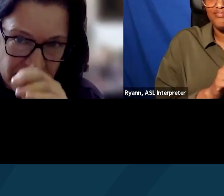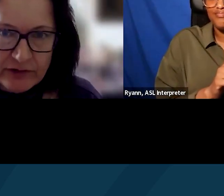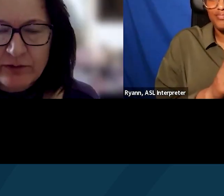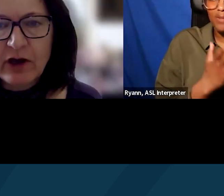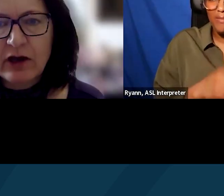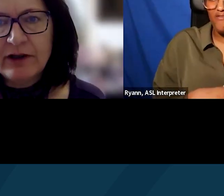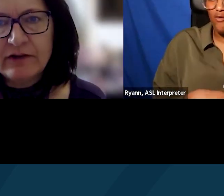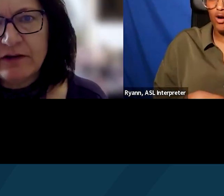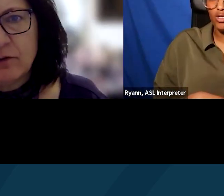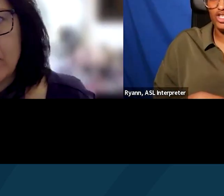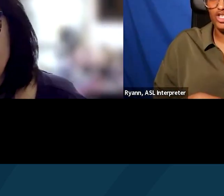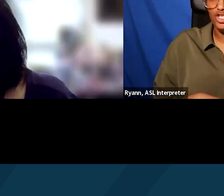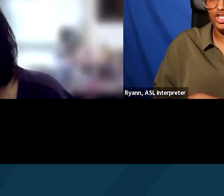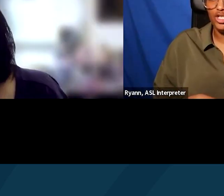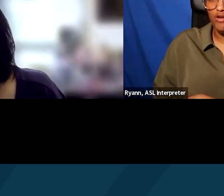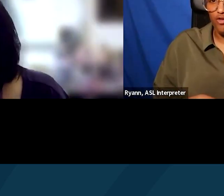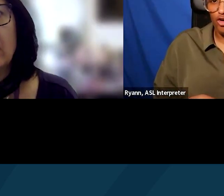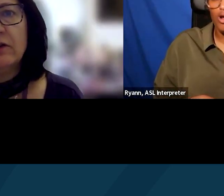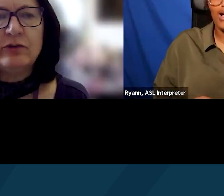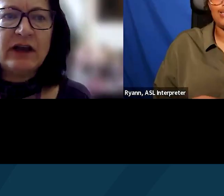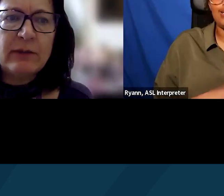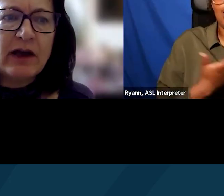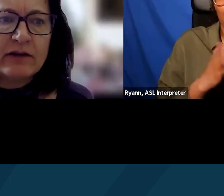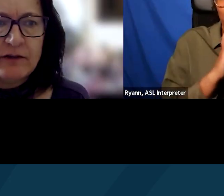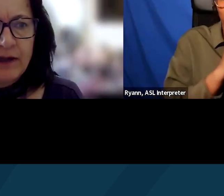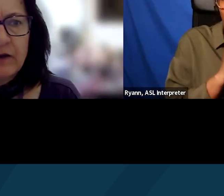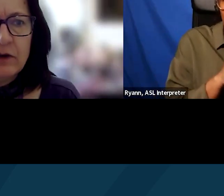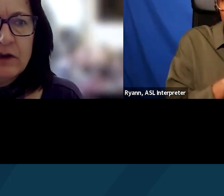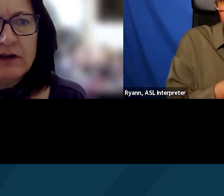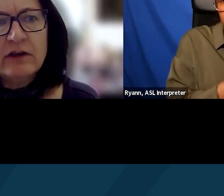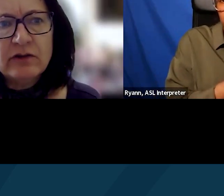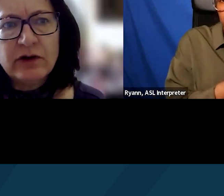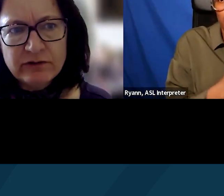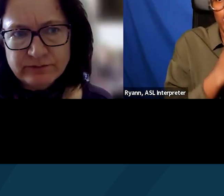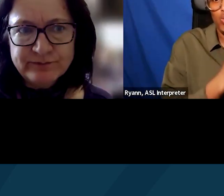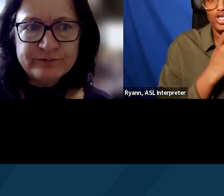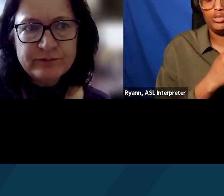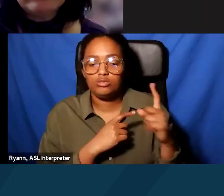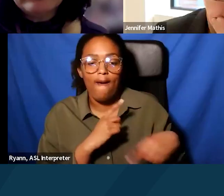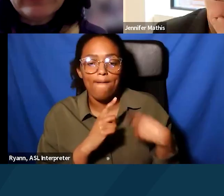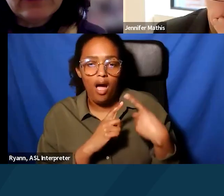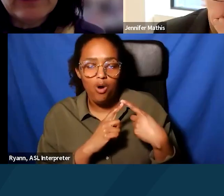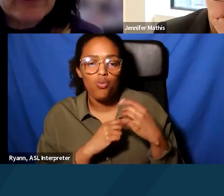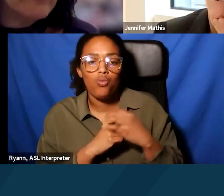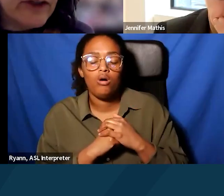question ‑‑ there's some comments and questions in our Q&A box about sort of different levels